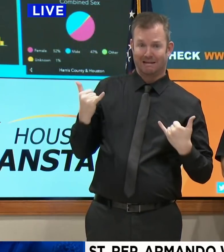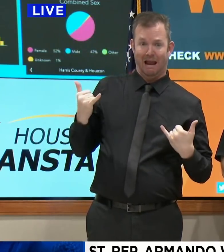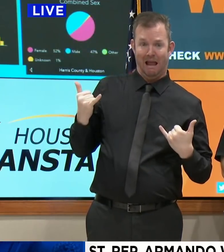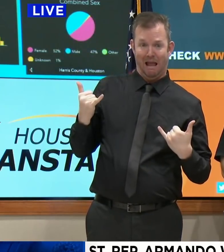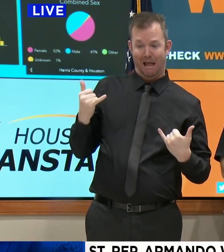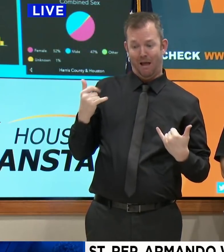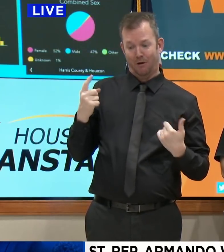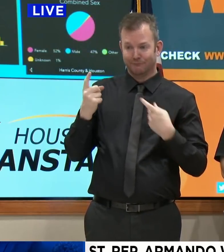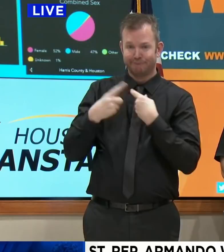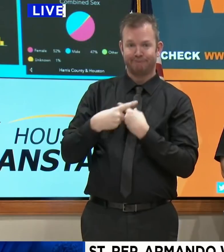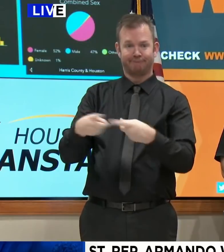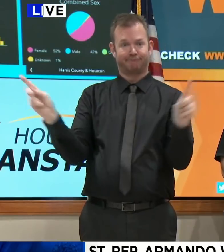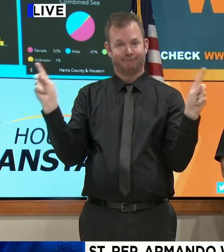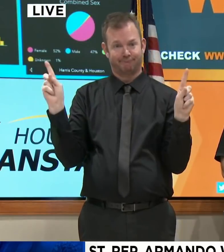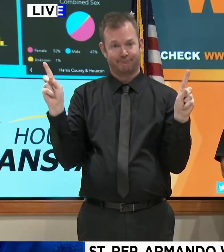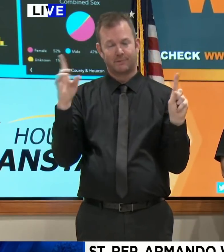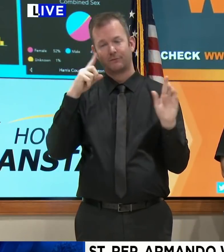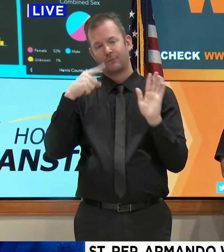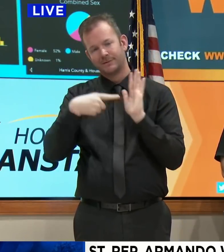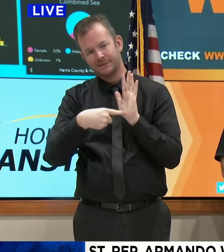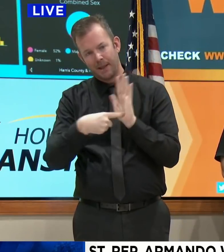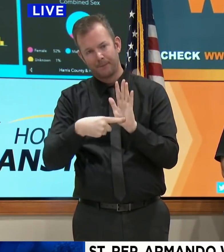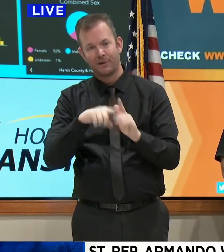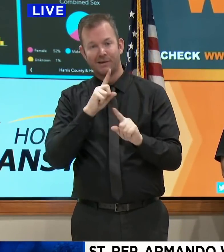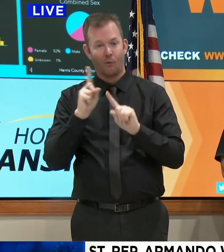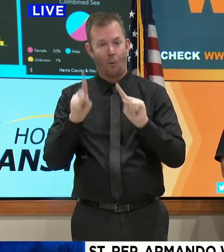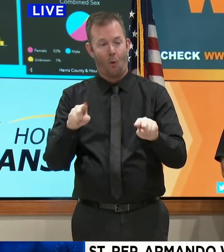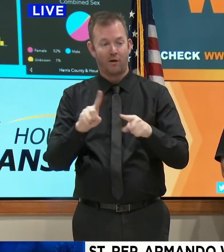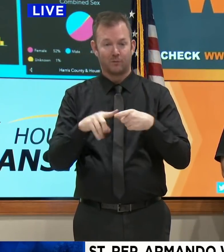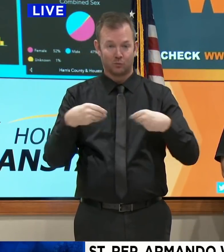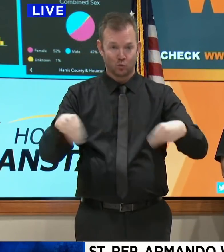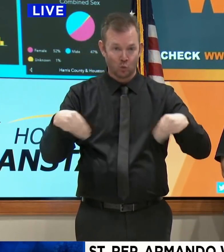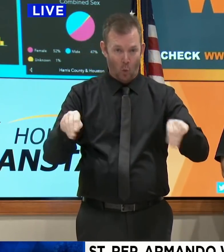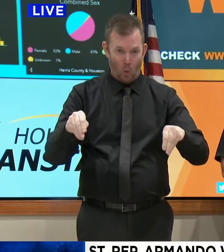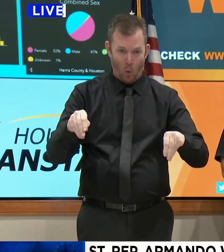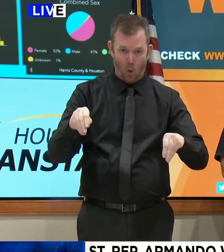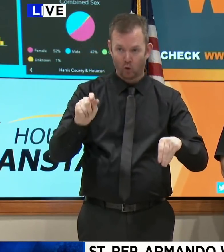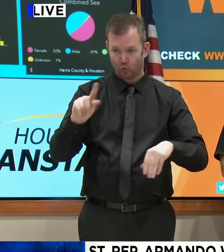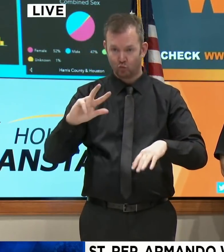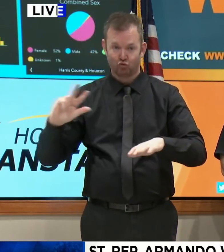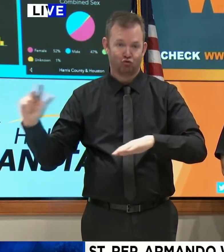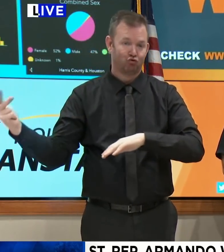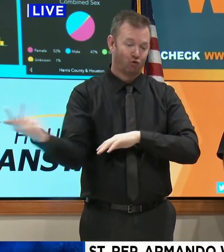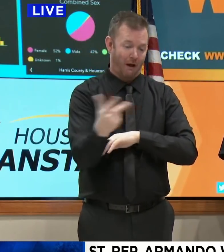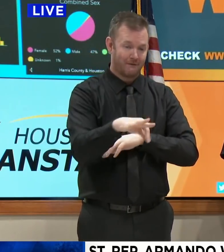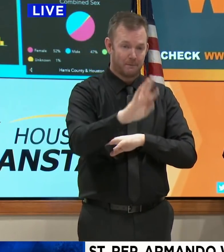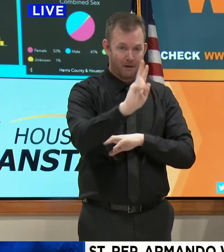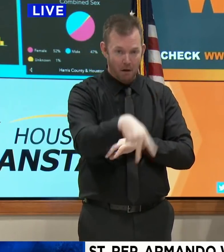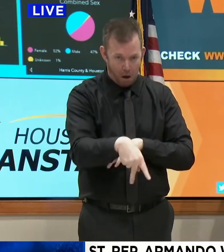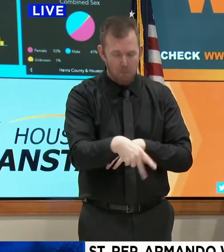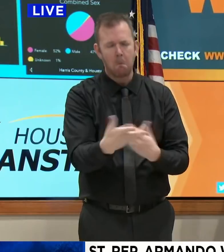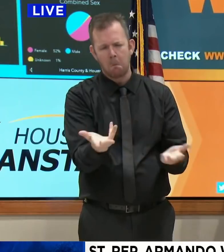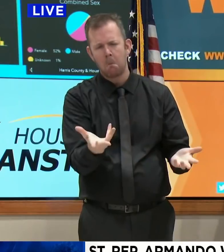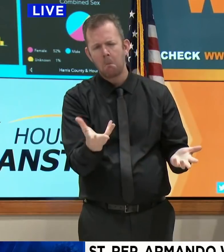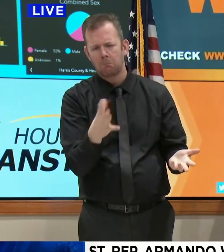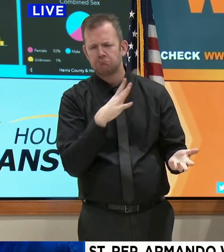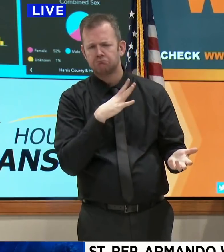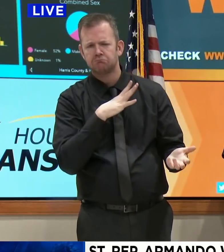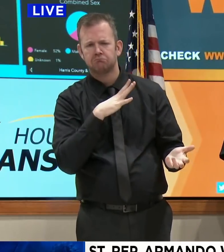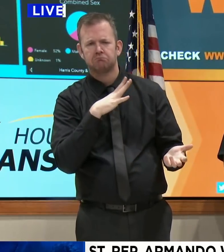You know maintain social You know maintain social distancing whatever we do so as distancing whatever we do so as the governor the governor has instituted some options